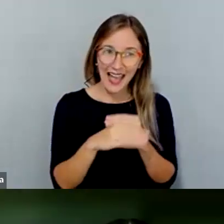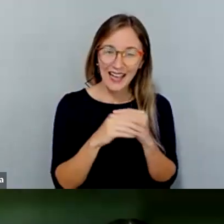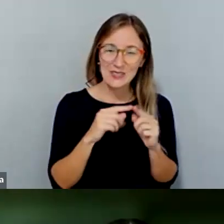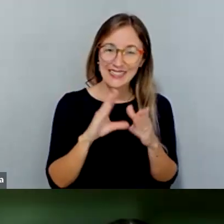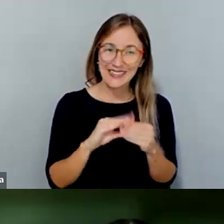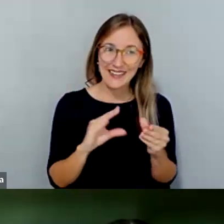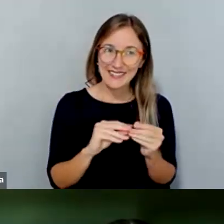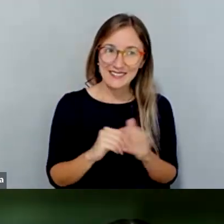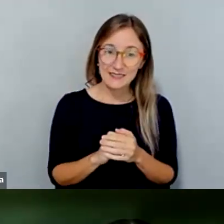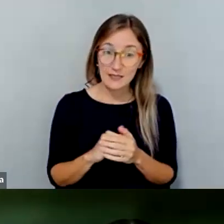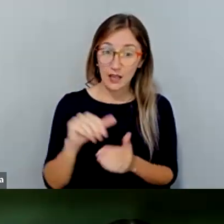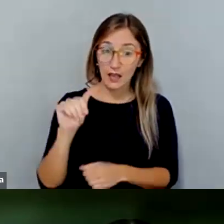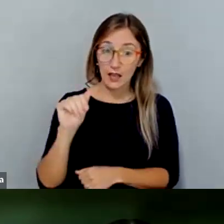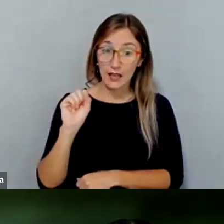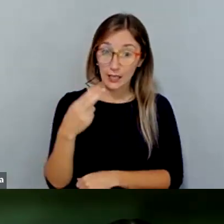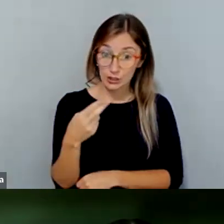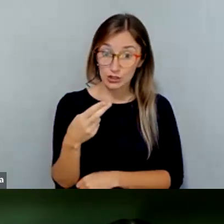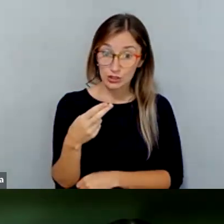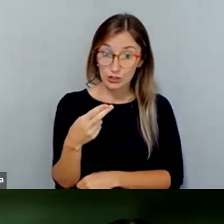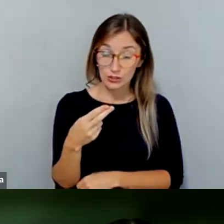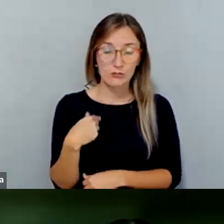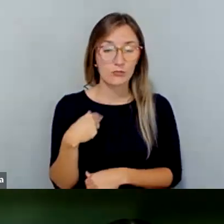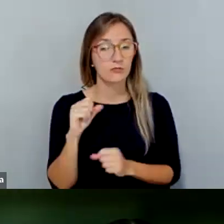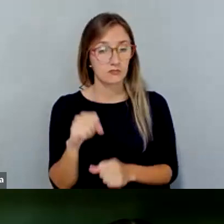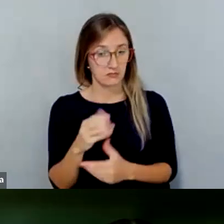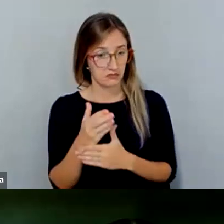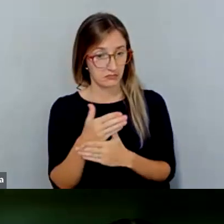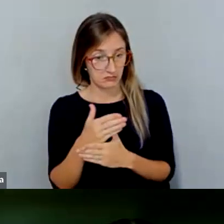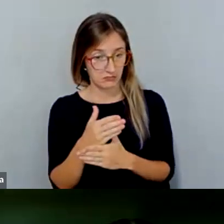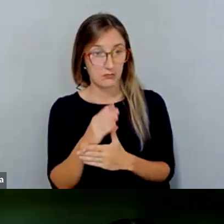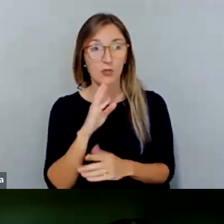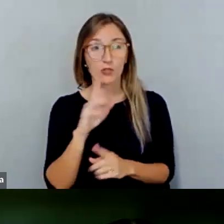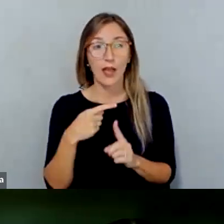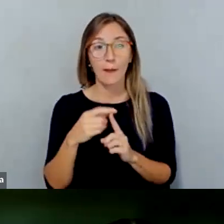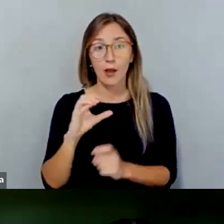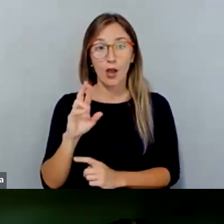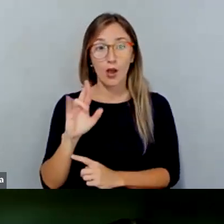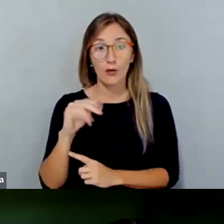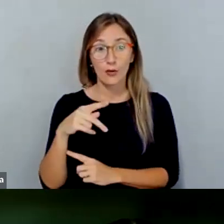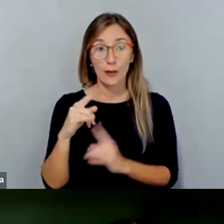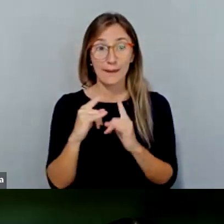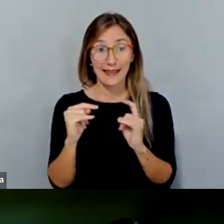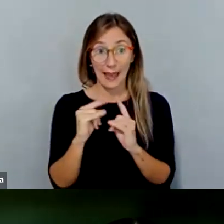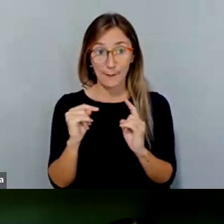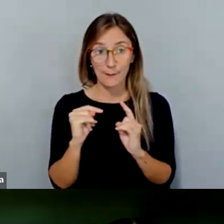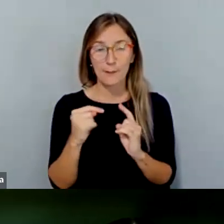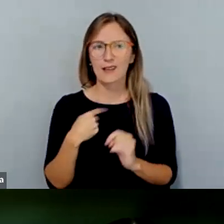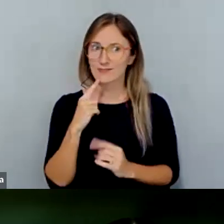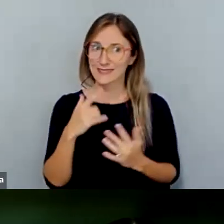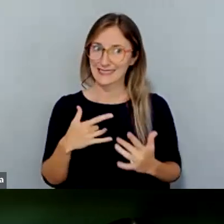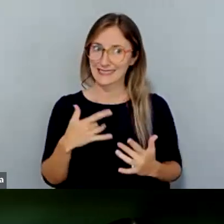What else? Does anyone else have some pieces of history and culture they want to share? I'd love that we are adding to the narrative.